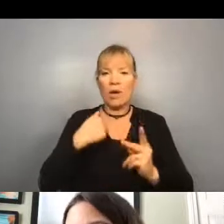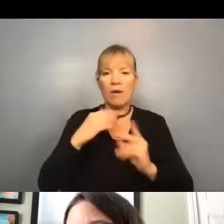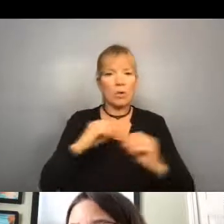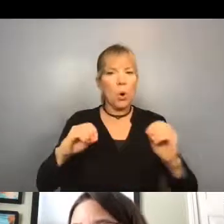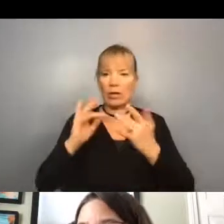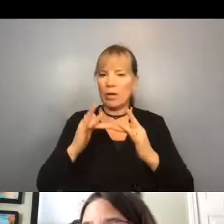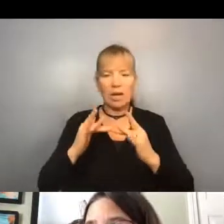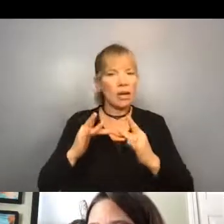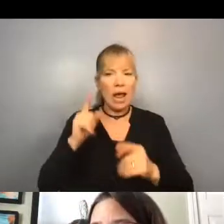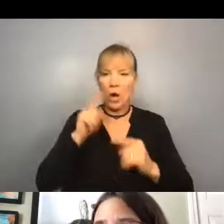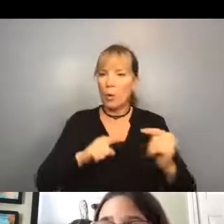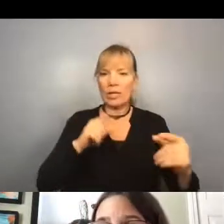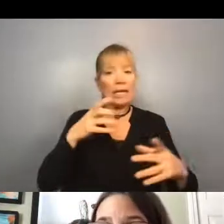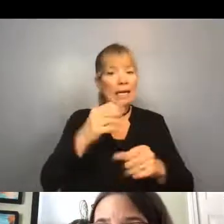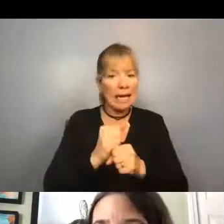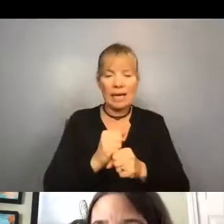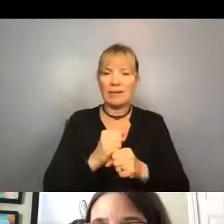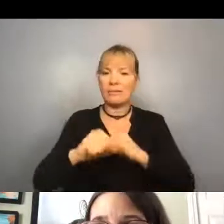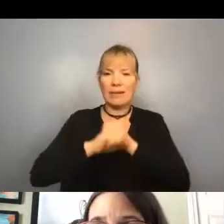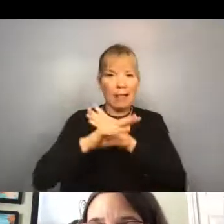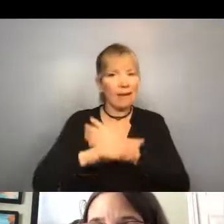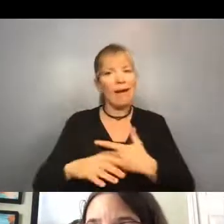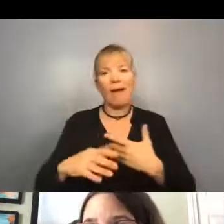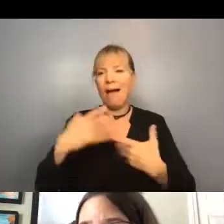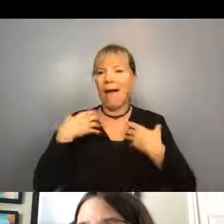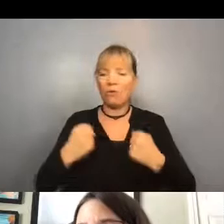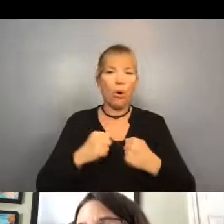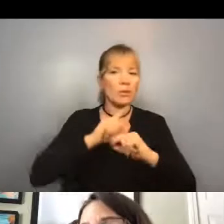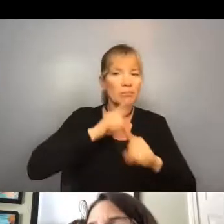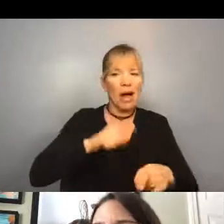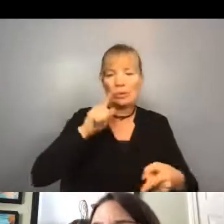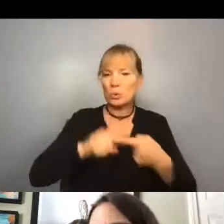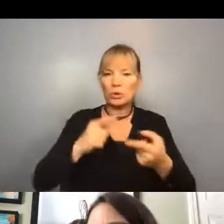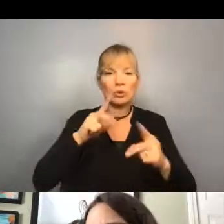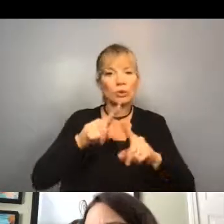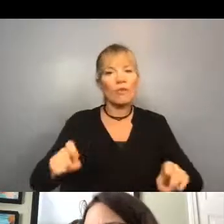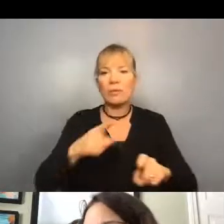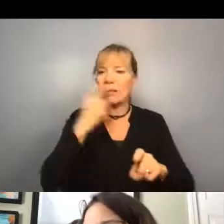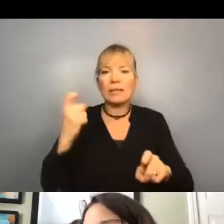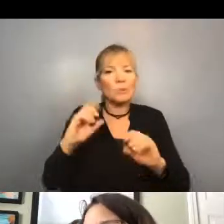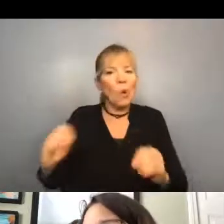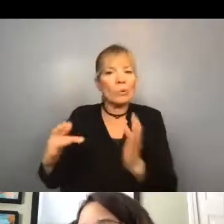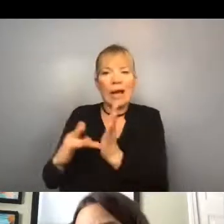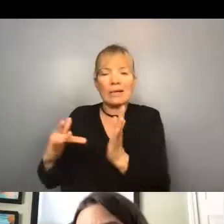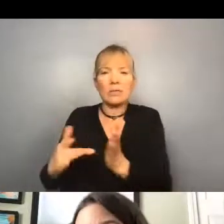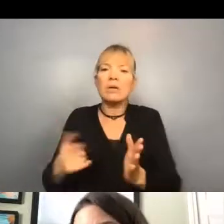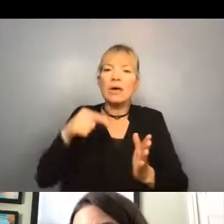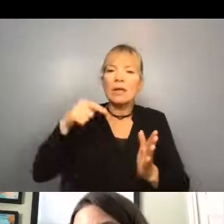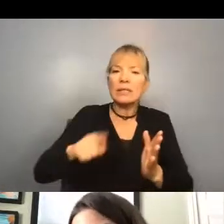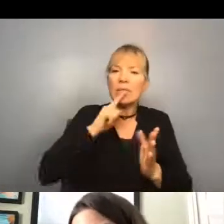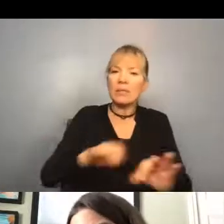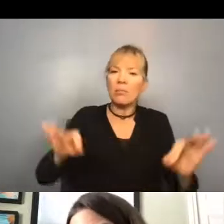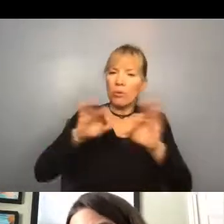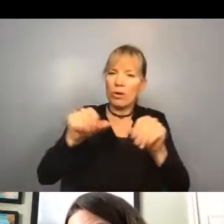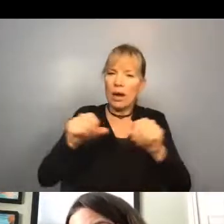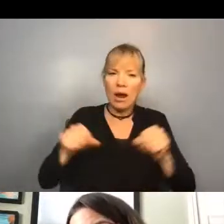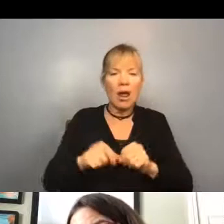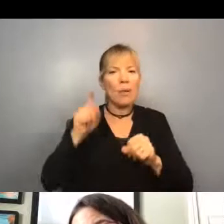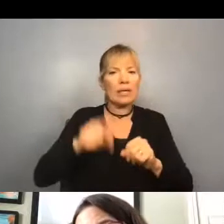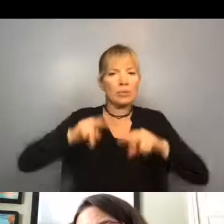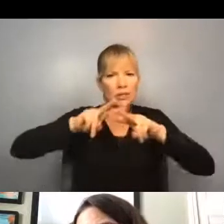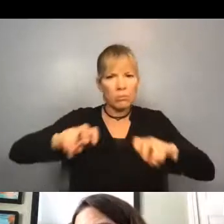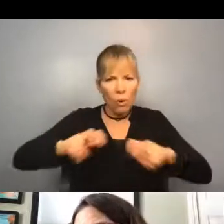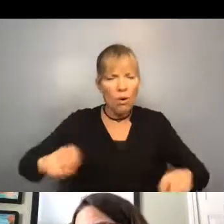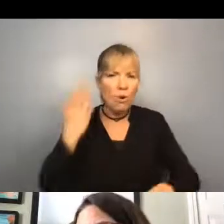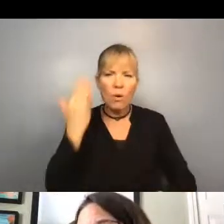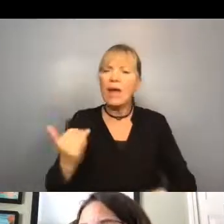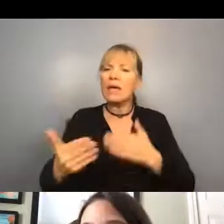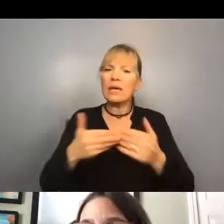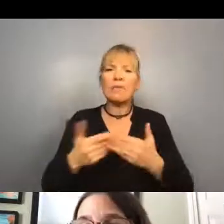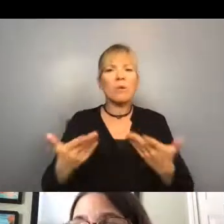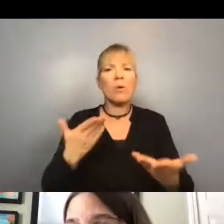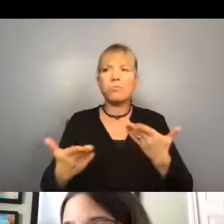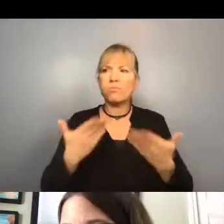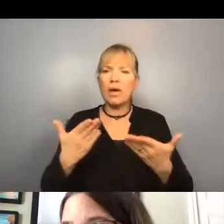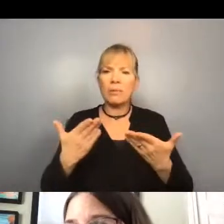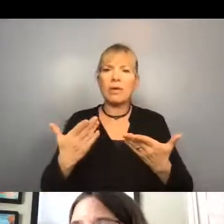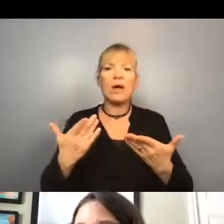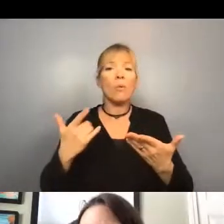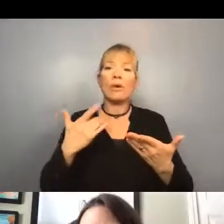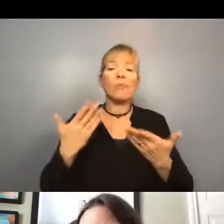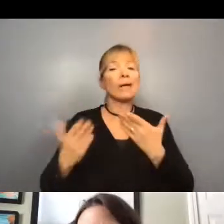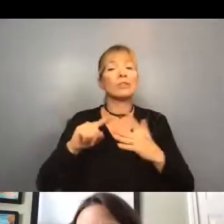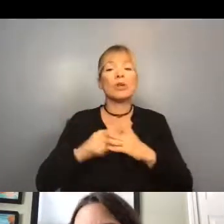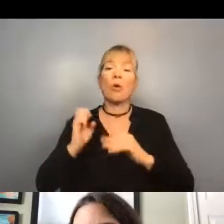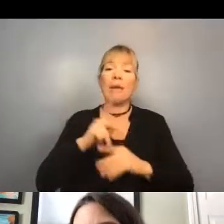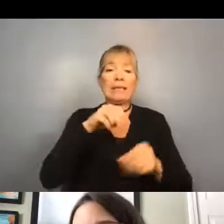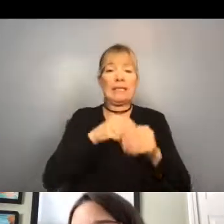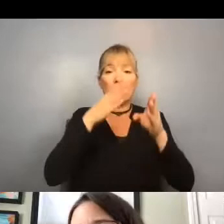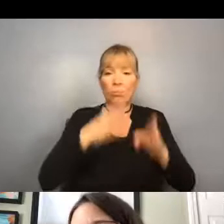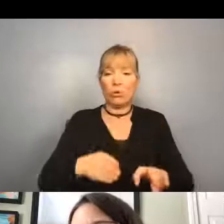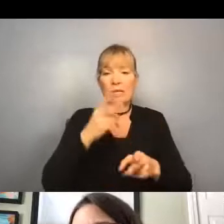was fair or poor. And in conclusion, I would say this study does not include people who had no internet or who could not respond to this survey because of a lack of technology. This is an important area in need of exploration. Even though we may go back to more in-person